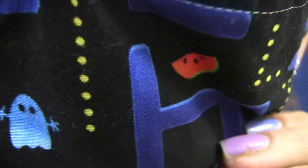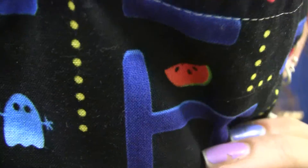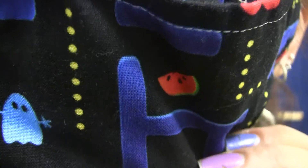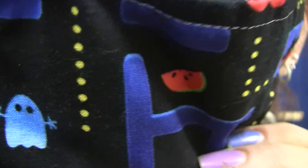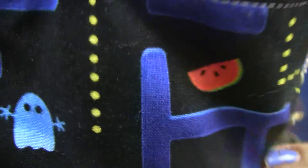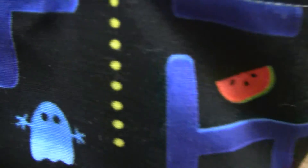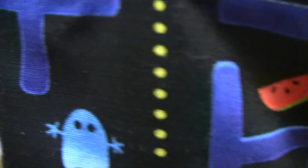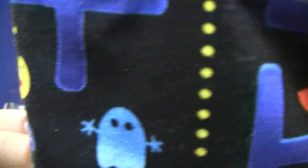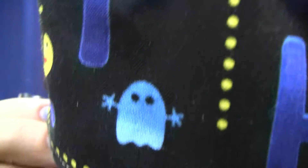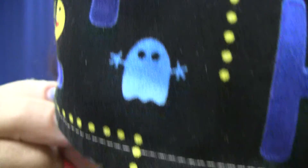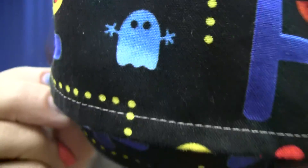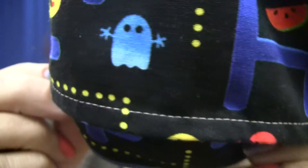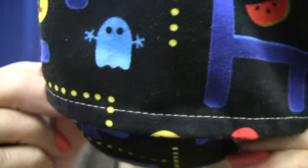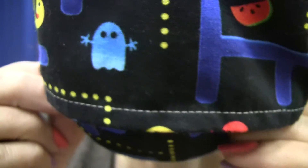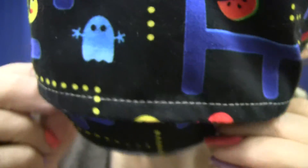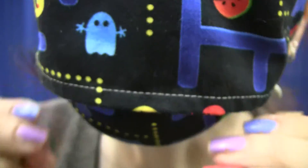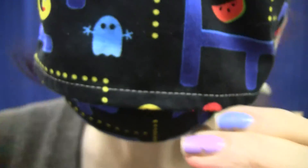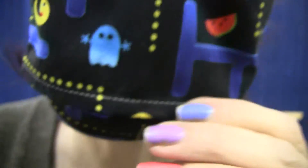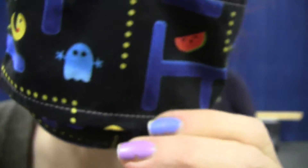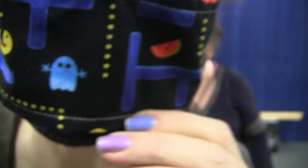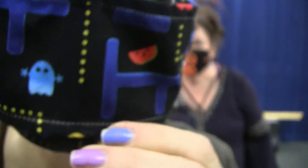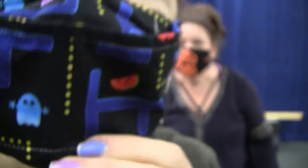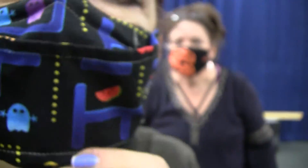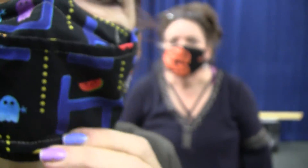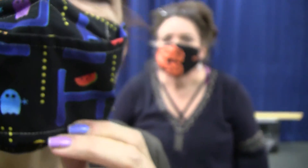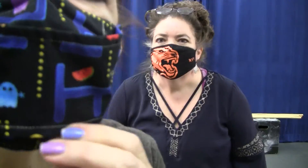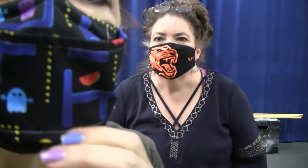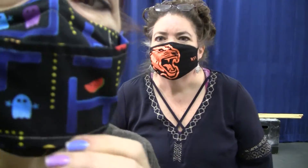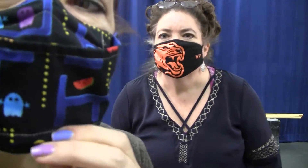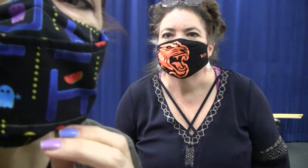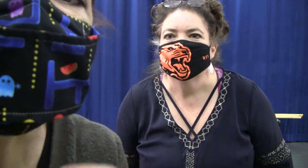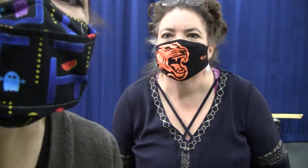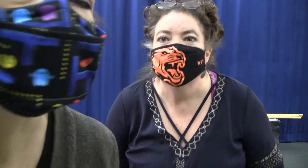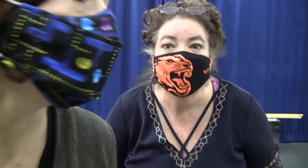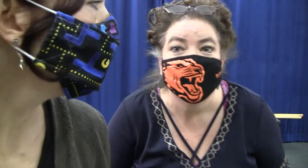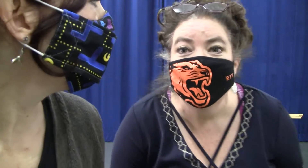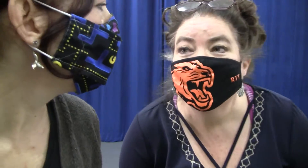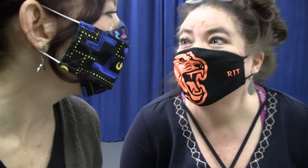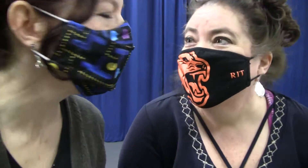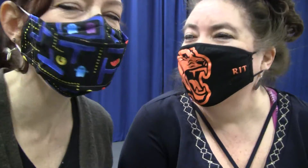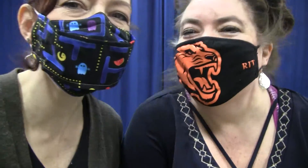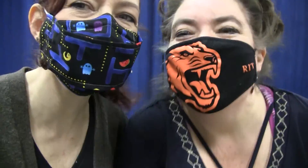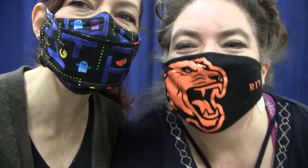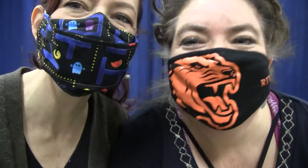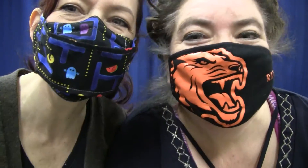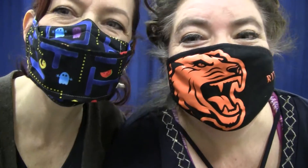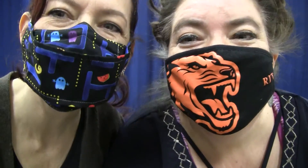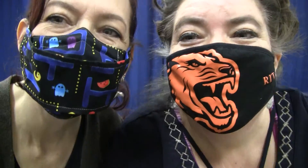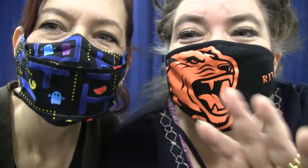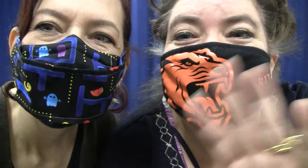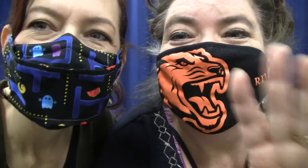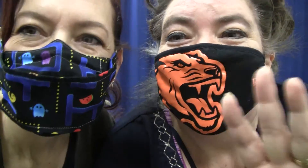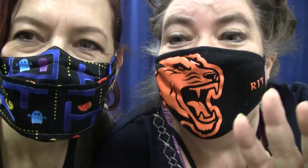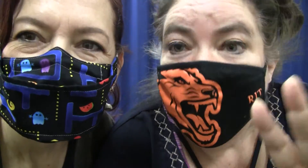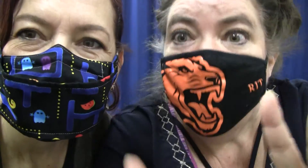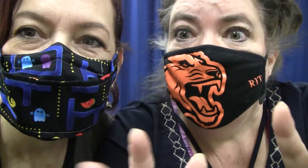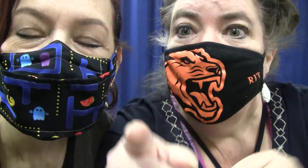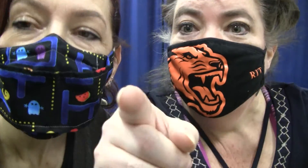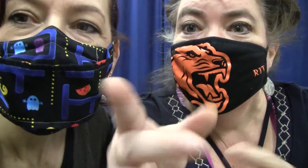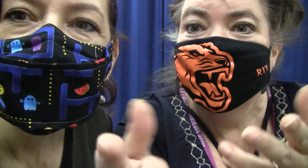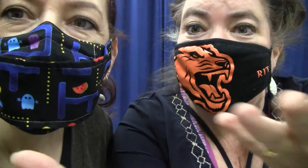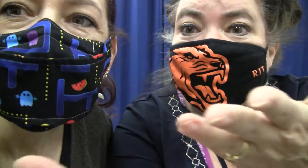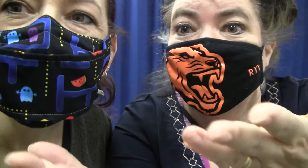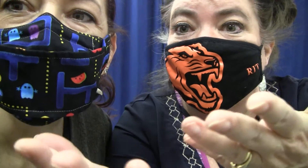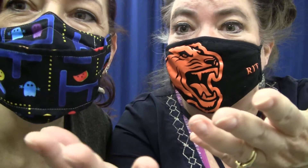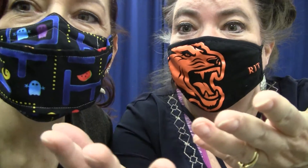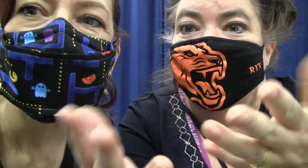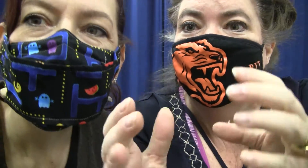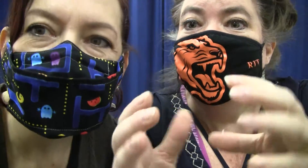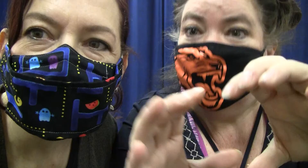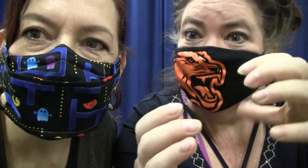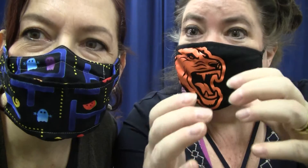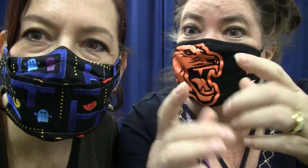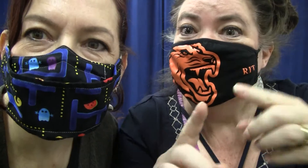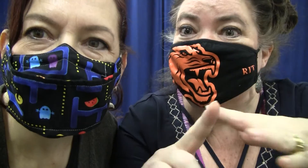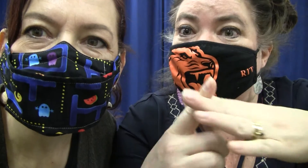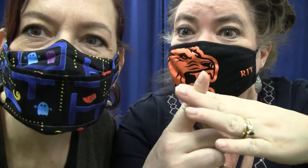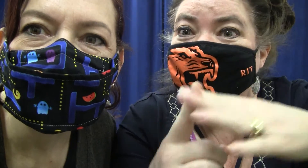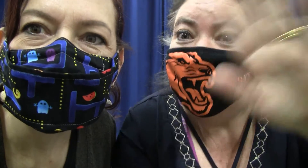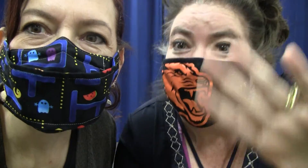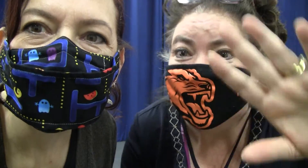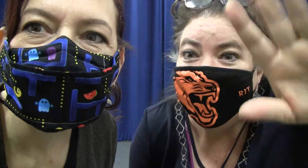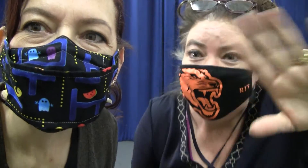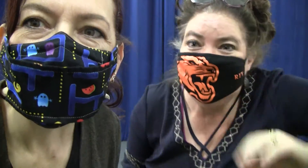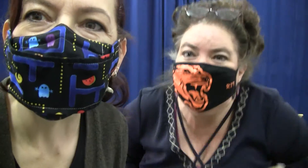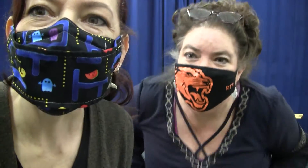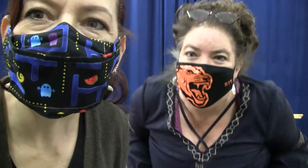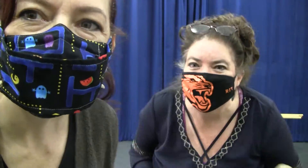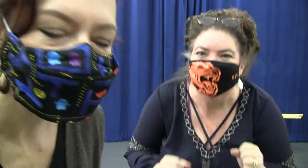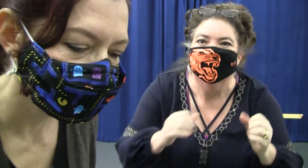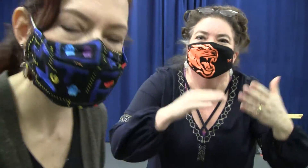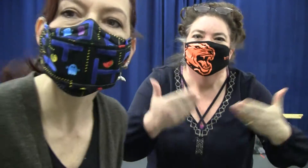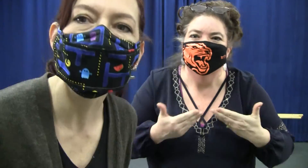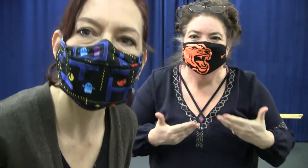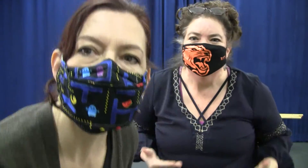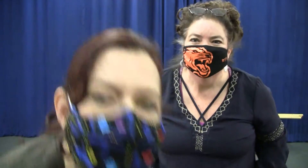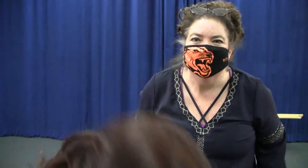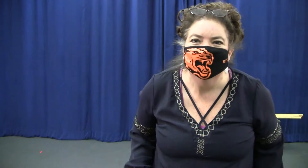Okay got my mask ready to go! Oh, Luane! Hi! You're here! Hey! Hi guys, let me put my remote